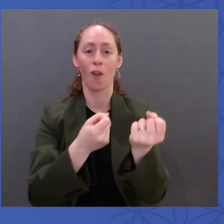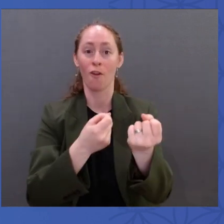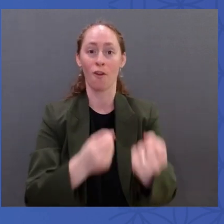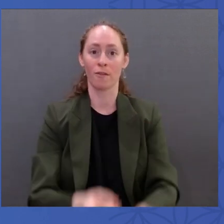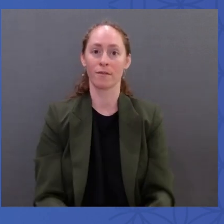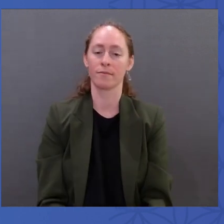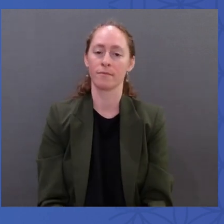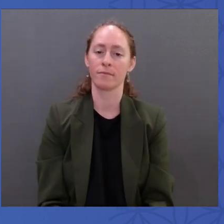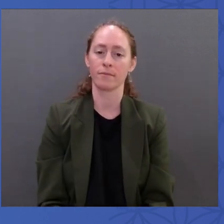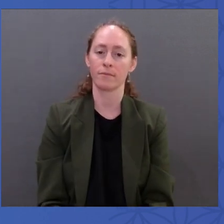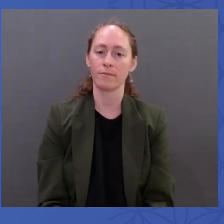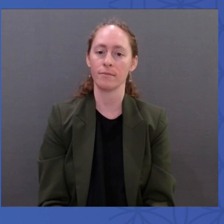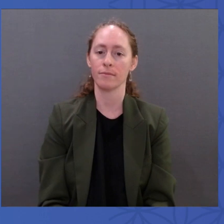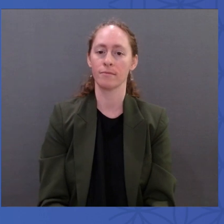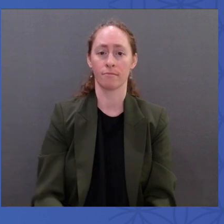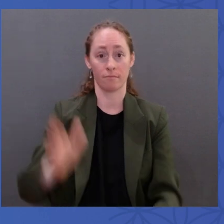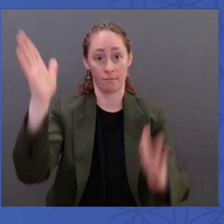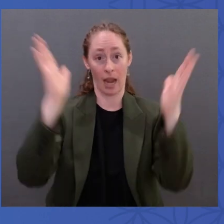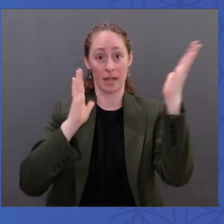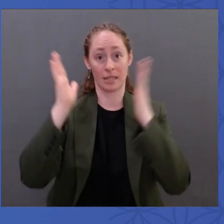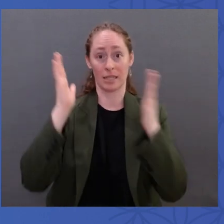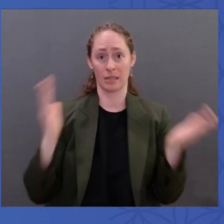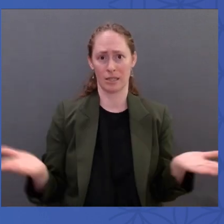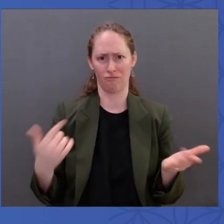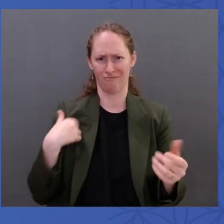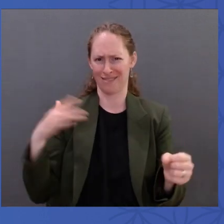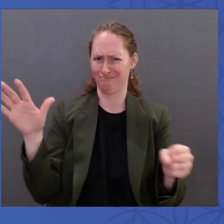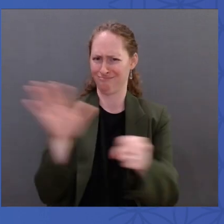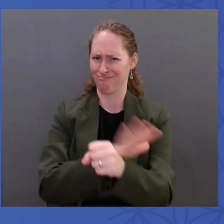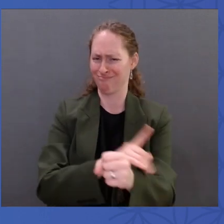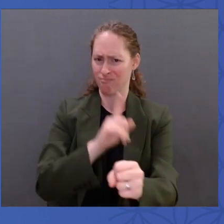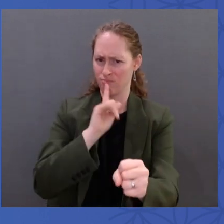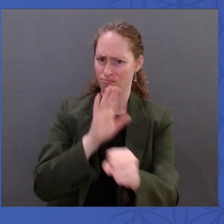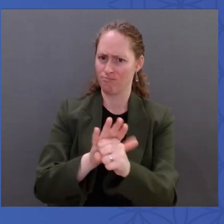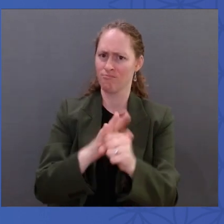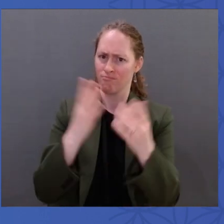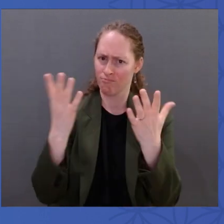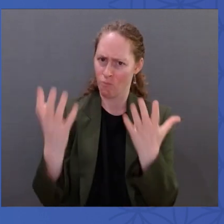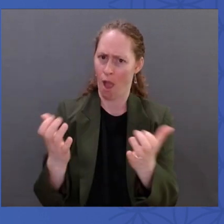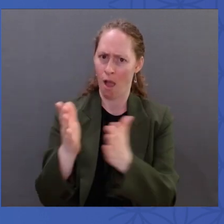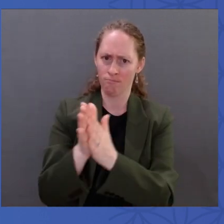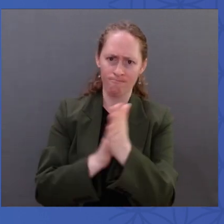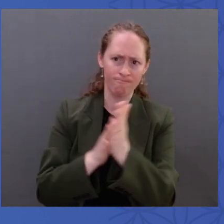towards the success of the framework as we begin the collective discussions